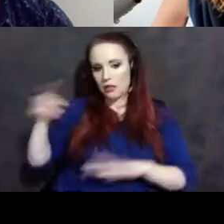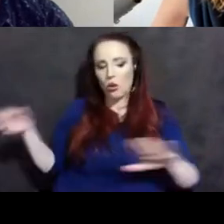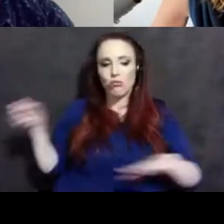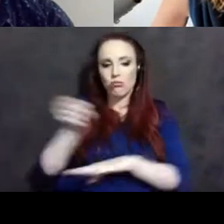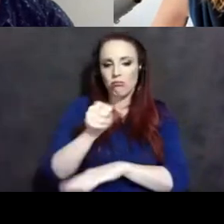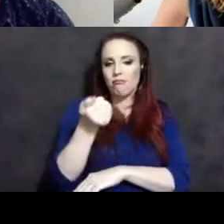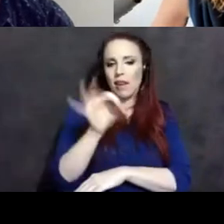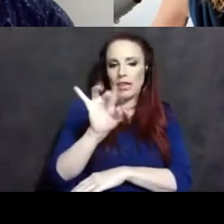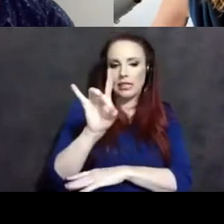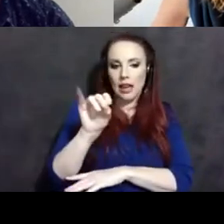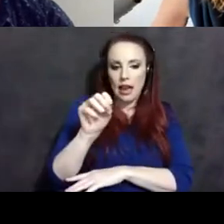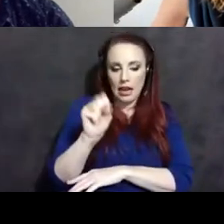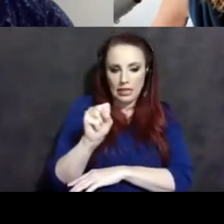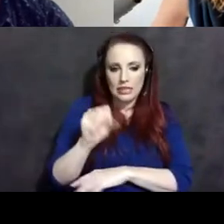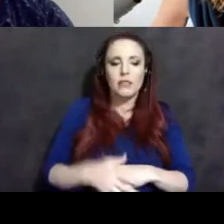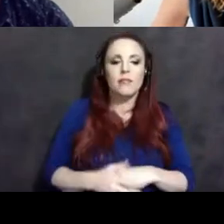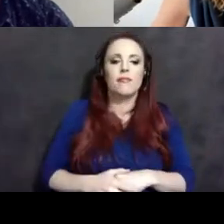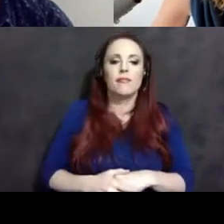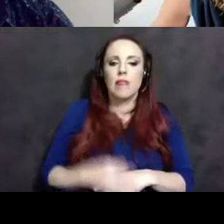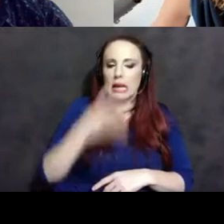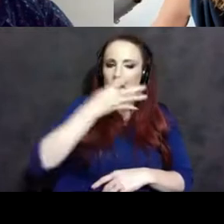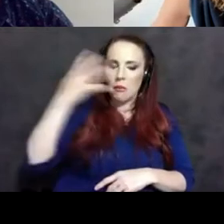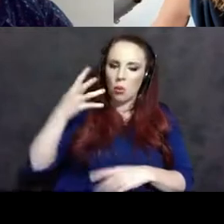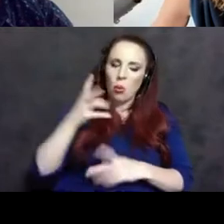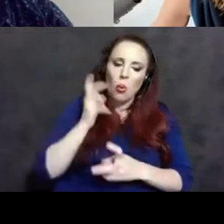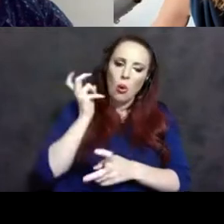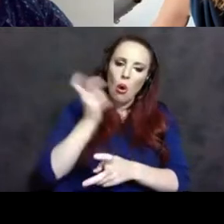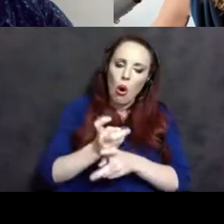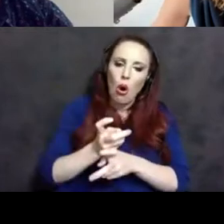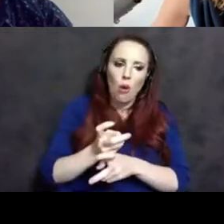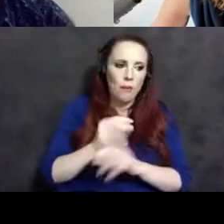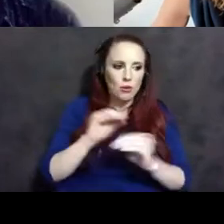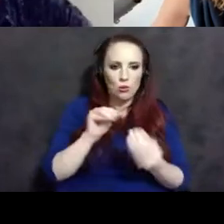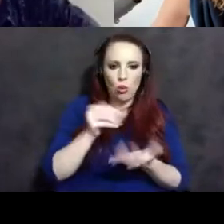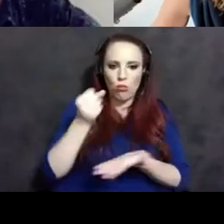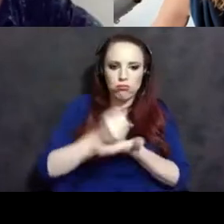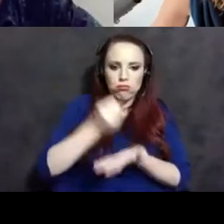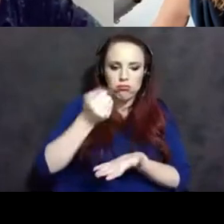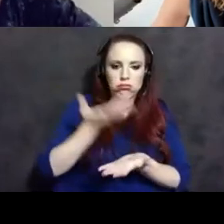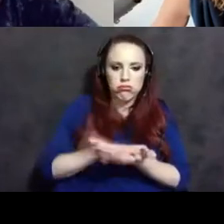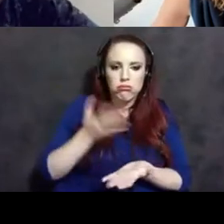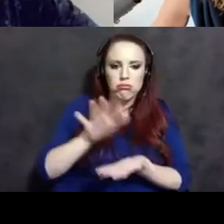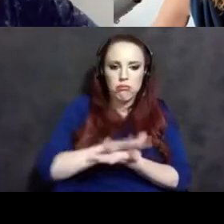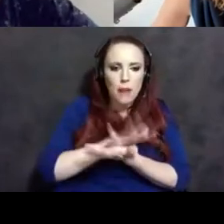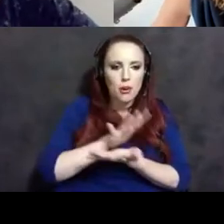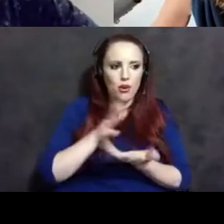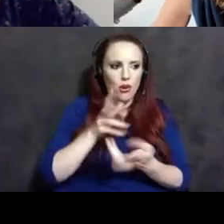And being an immigrant is very difficult when you're undocumented hard to get jobs and money